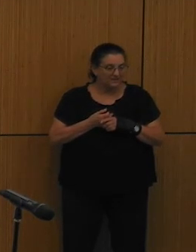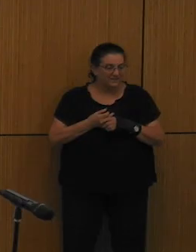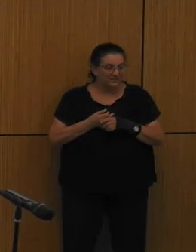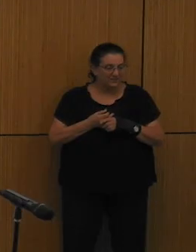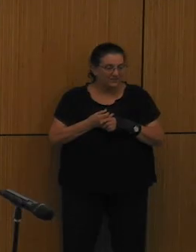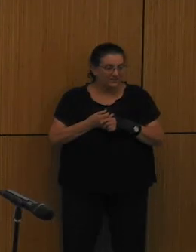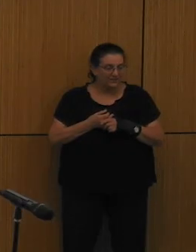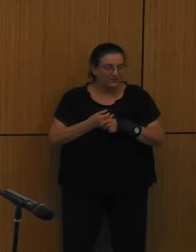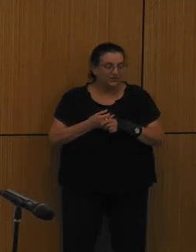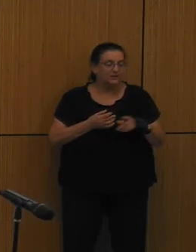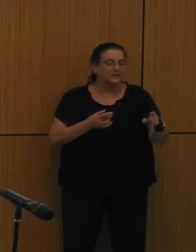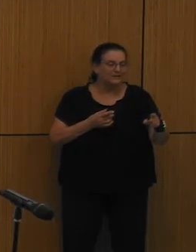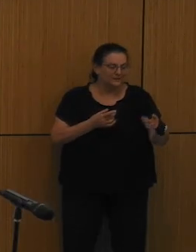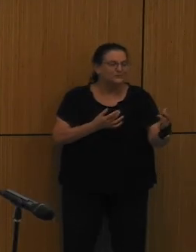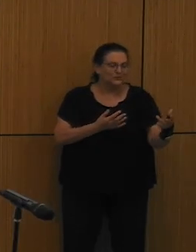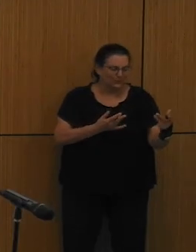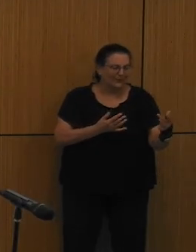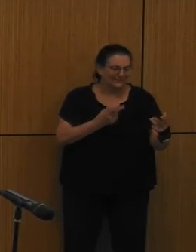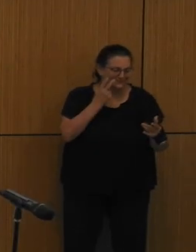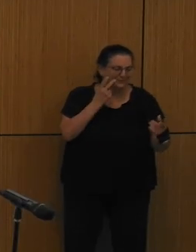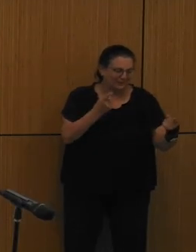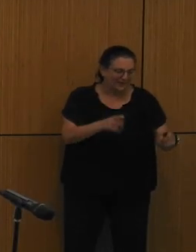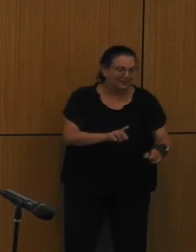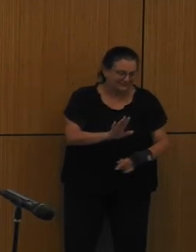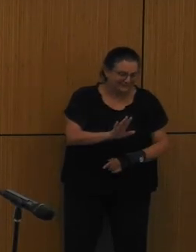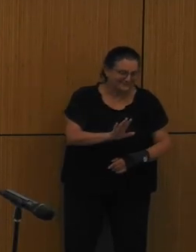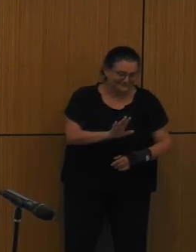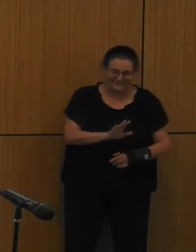I don't know. So.